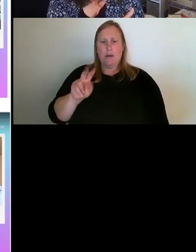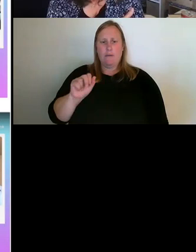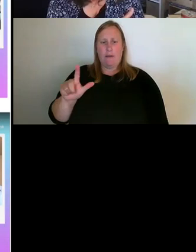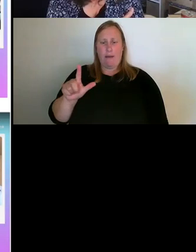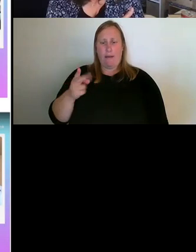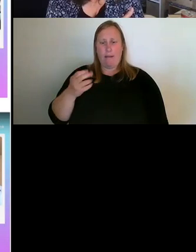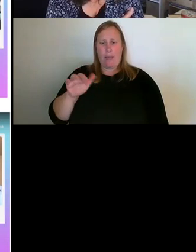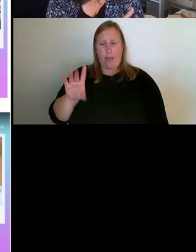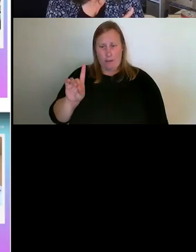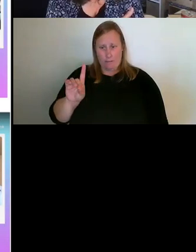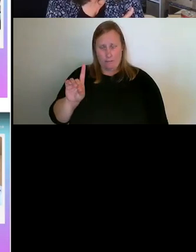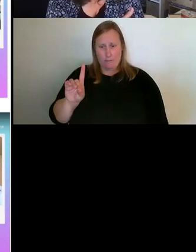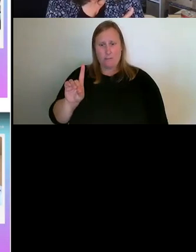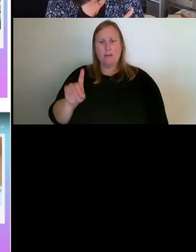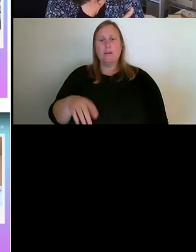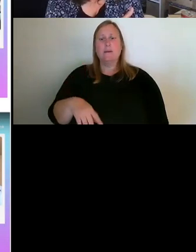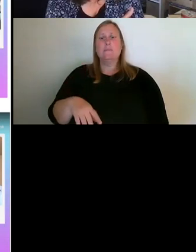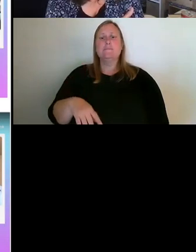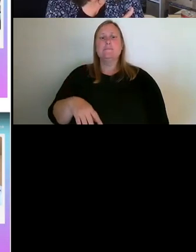leader in the field.